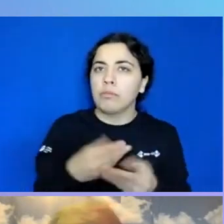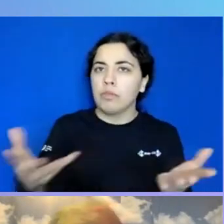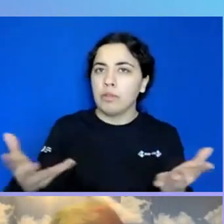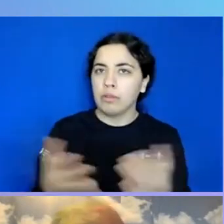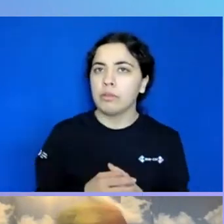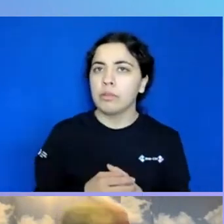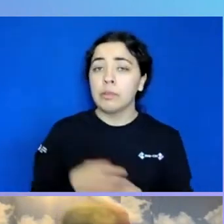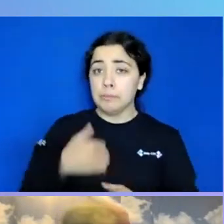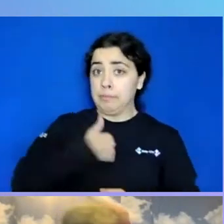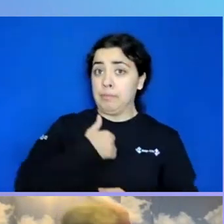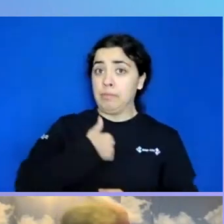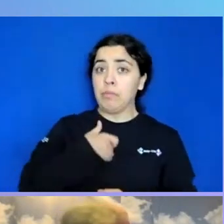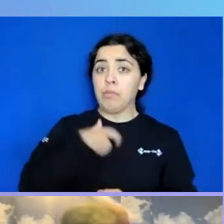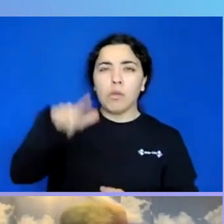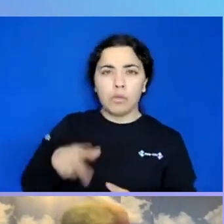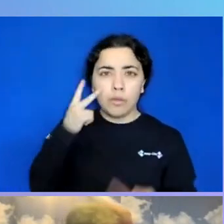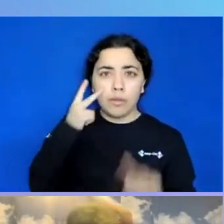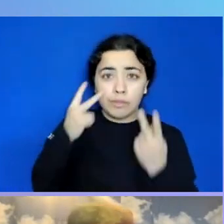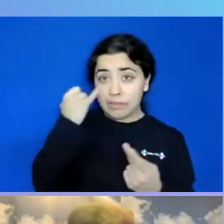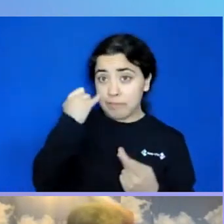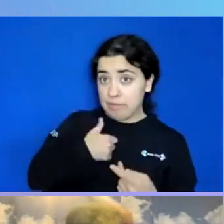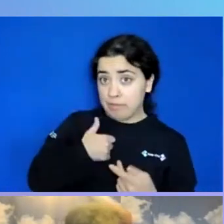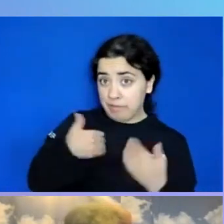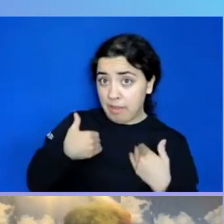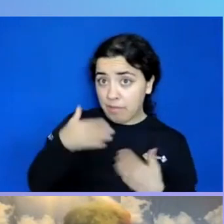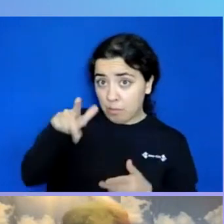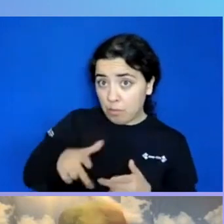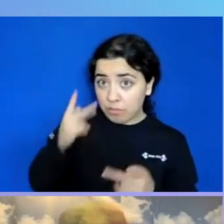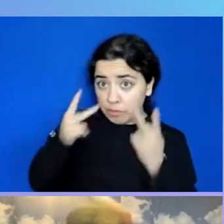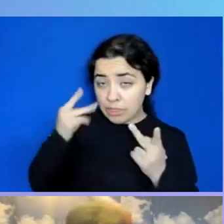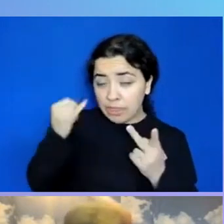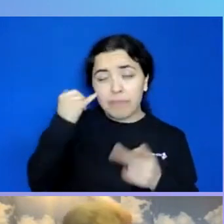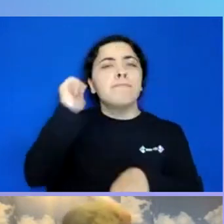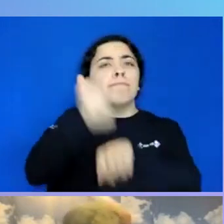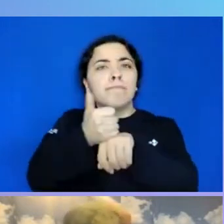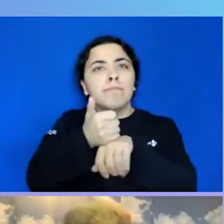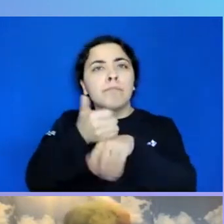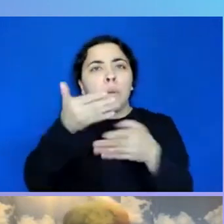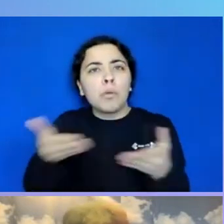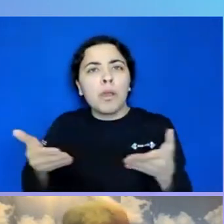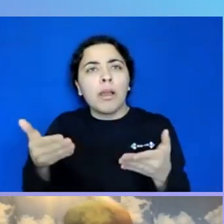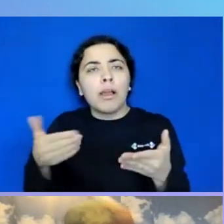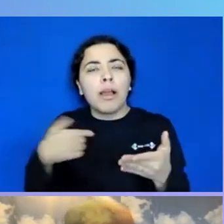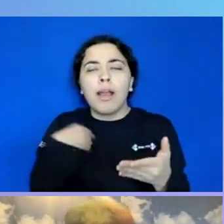create a product, I'm not going